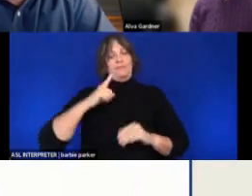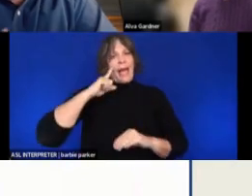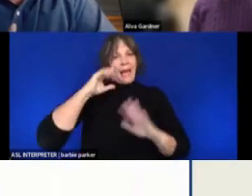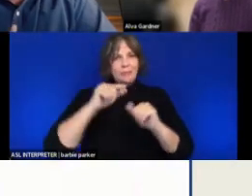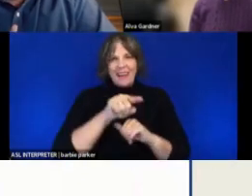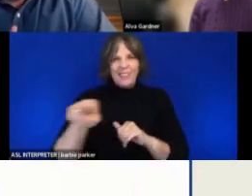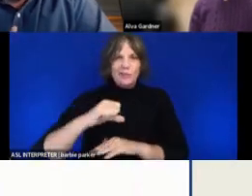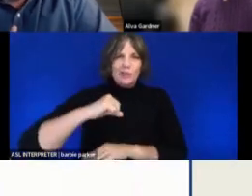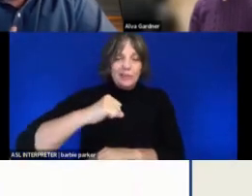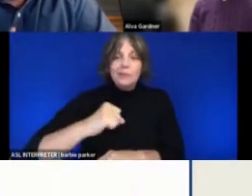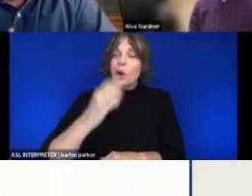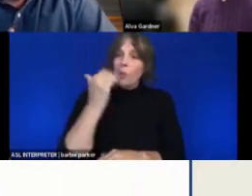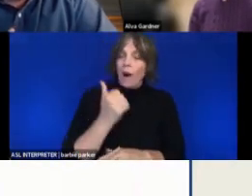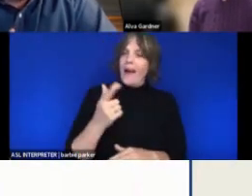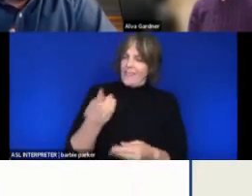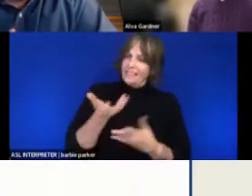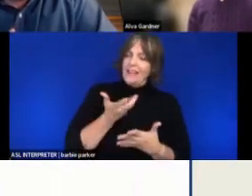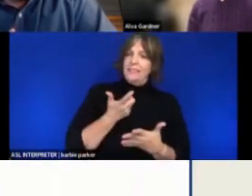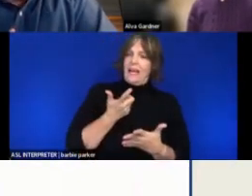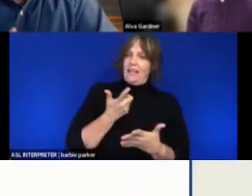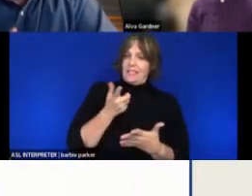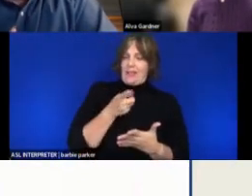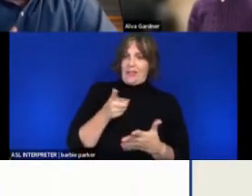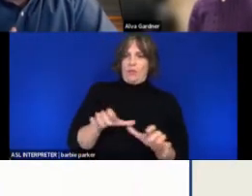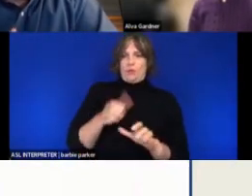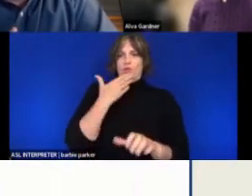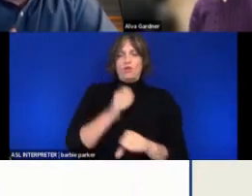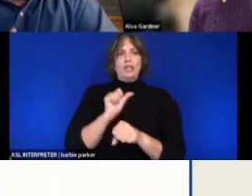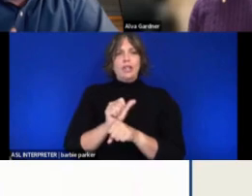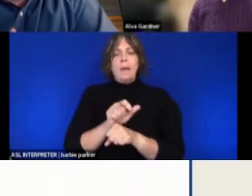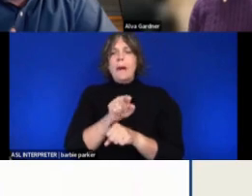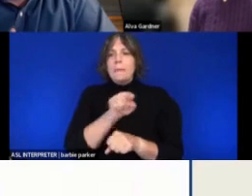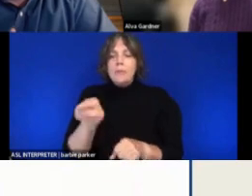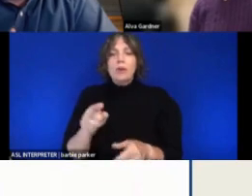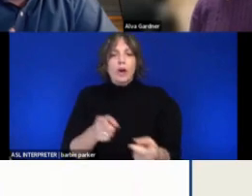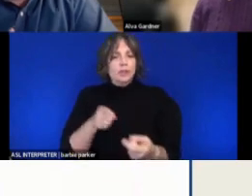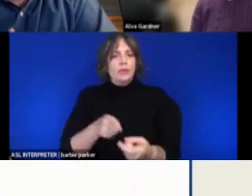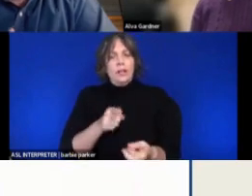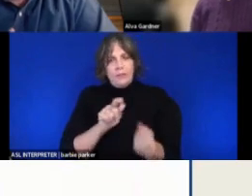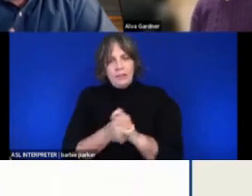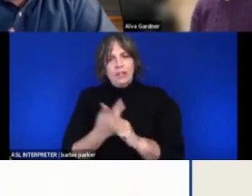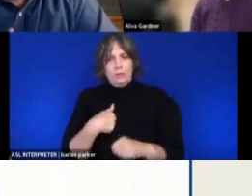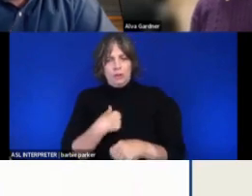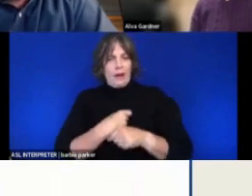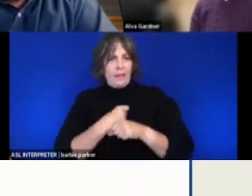because people are struggling with the changes that we're trying to create. If we don't get resistance, it means people are just giving us lip service